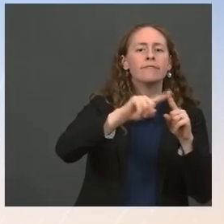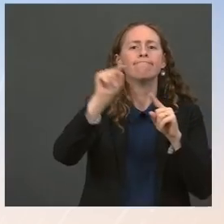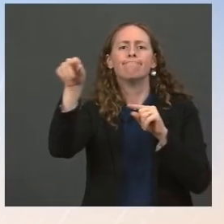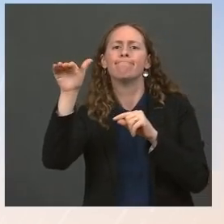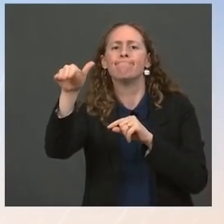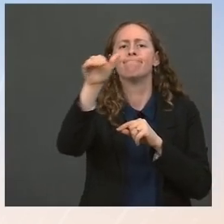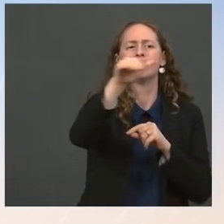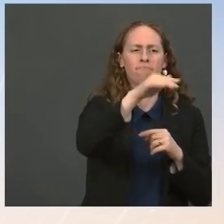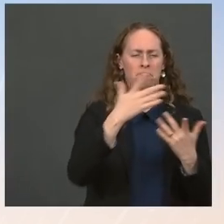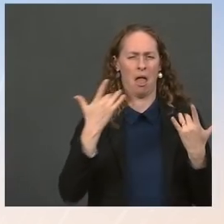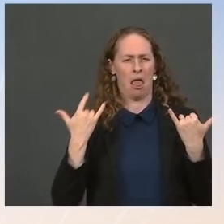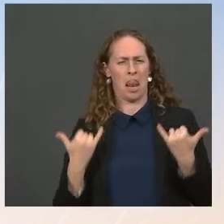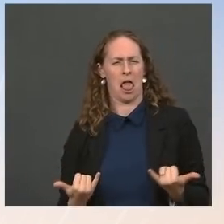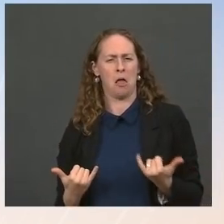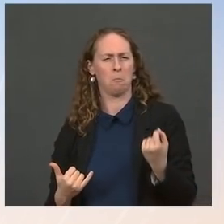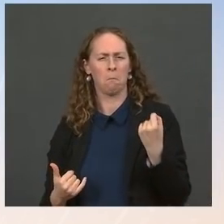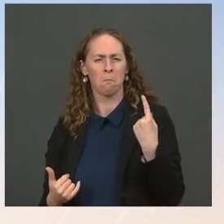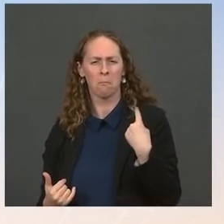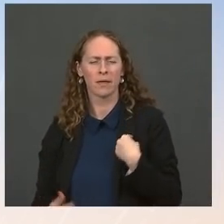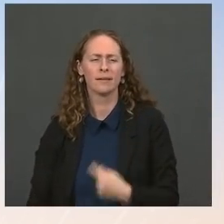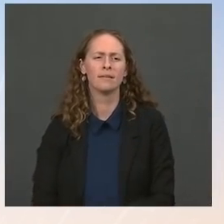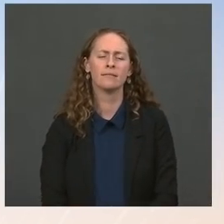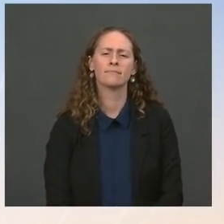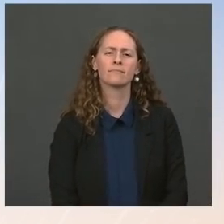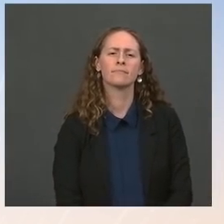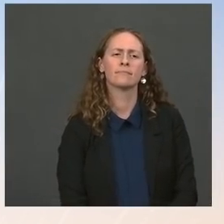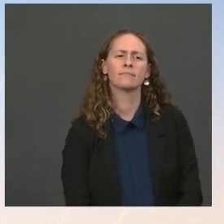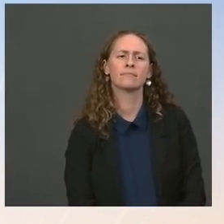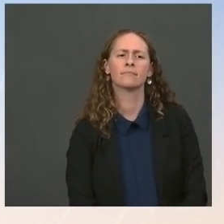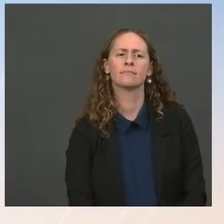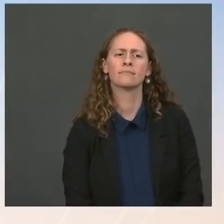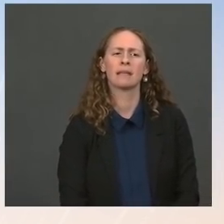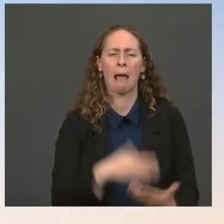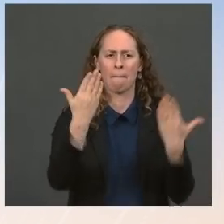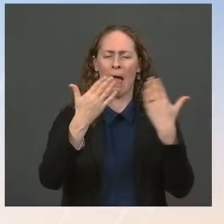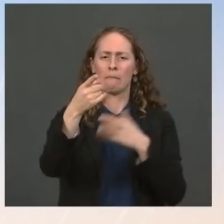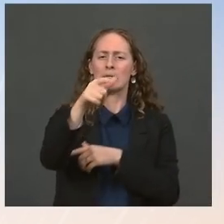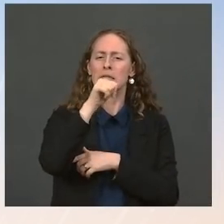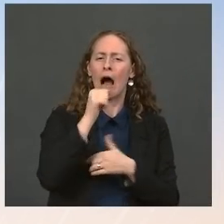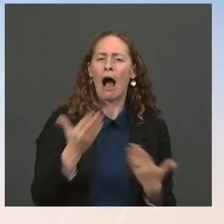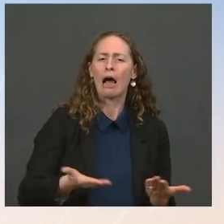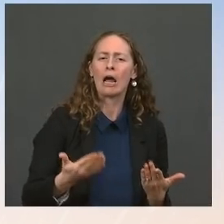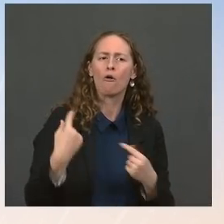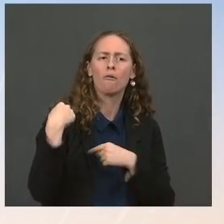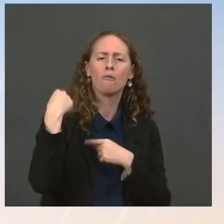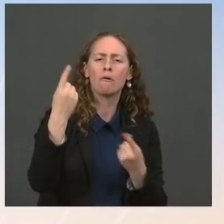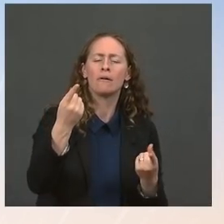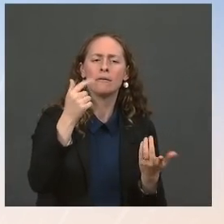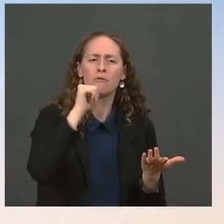Ms. Psaki: Well, I will say that we have had -- and maybe everybody wasn't here for this -- but we have had the chairs of our Supply Chain Task Force